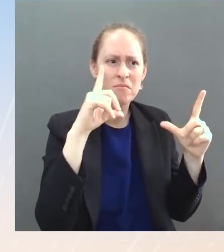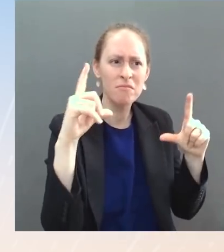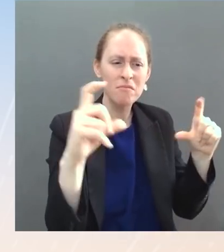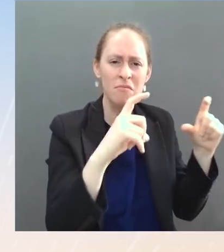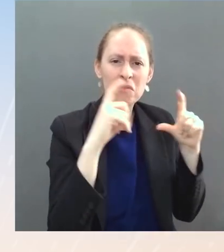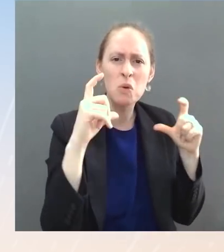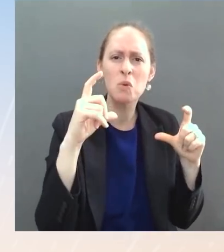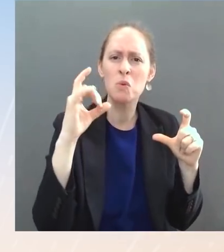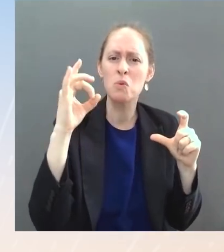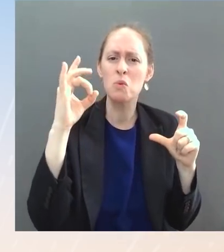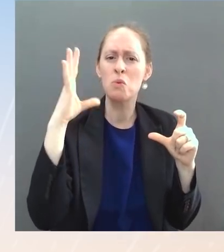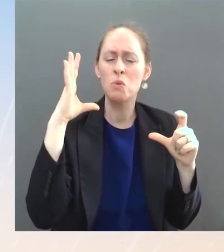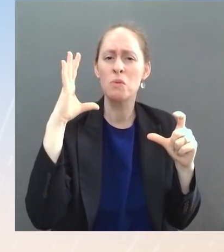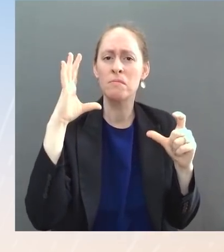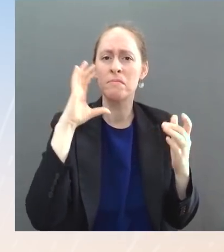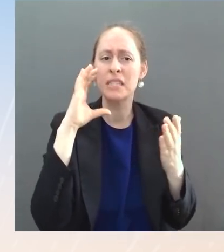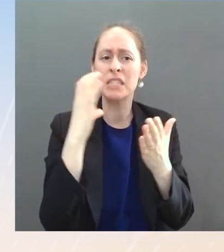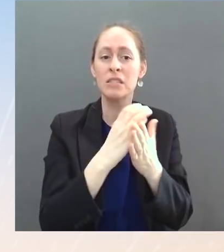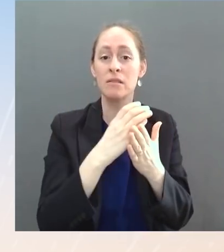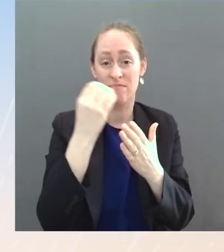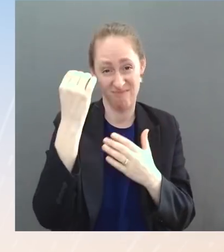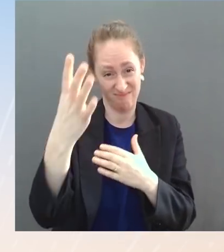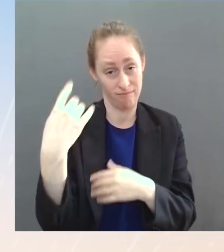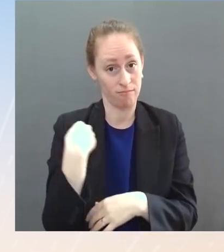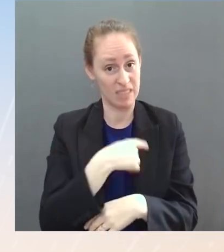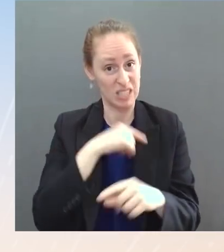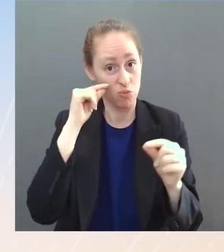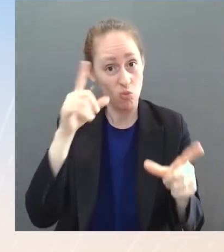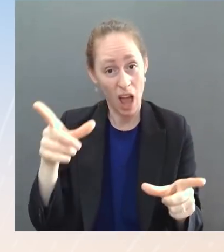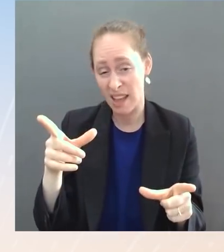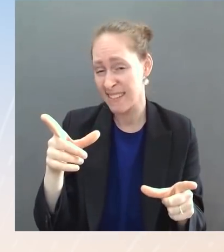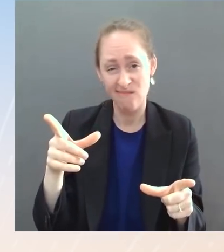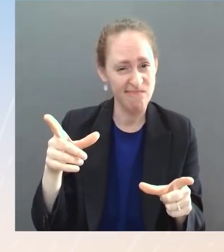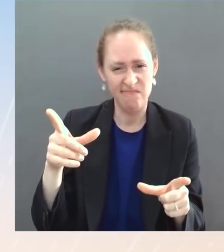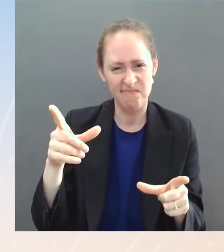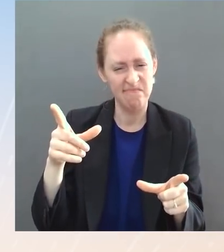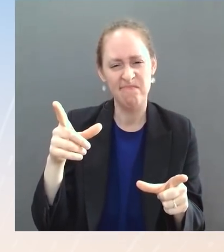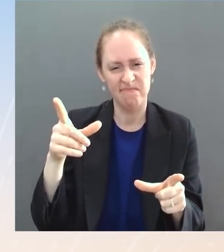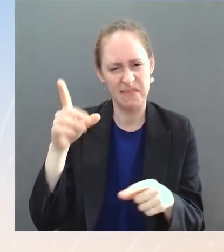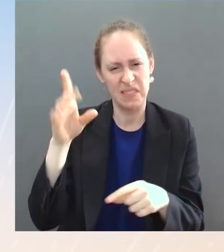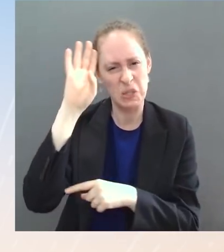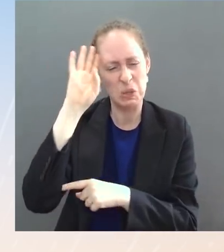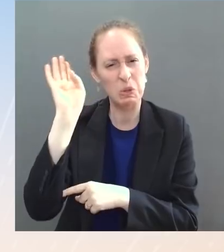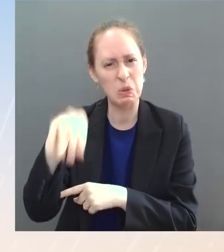We released information even before Russia's invasion showing that Russia would engage in acts of brutality